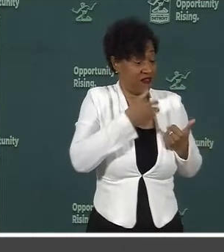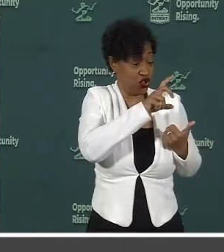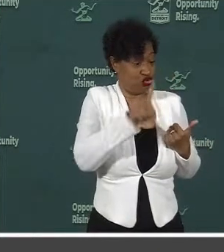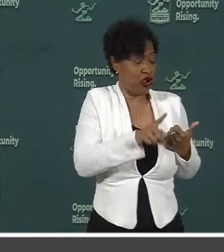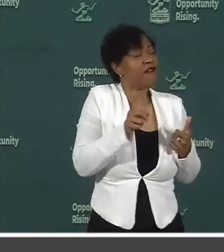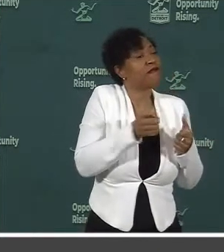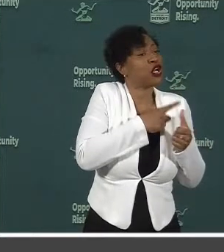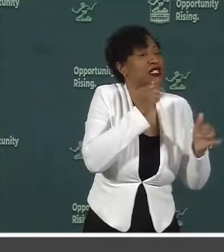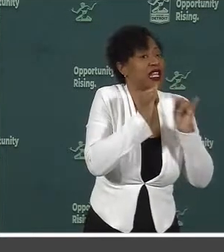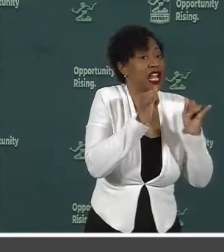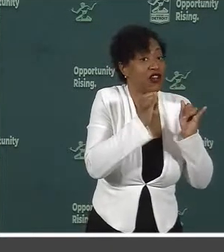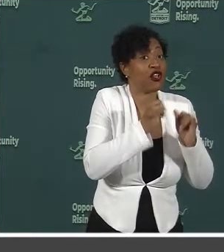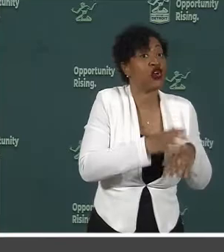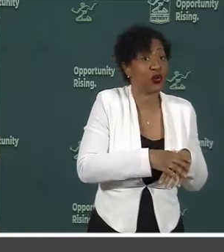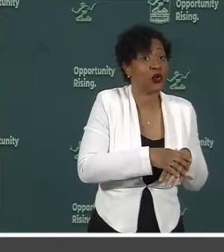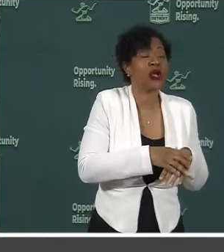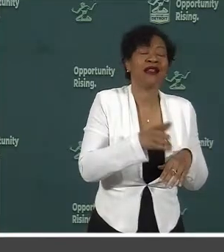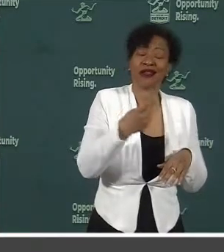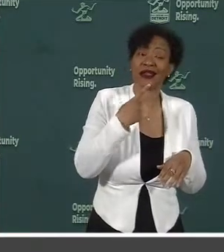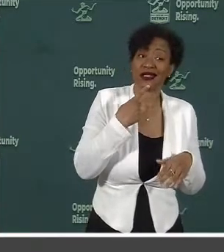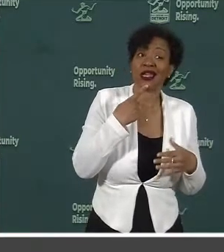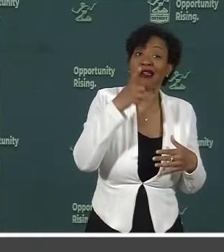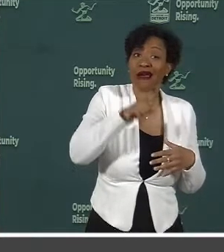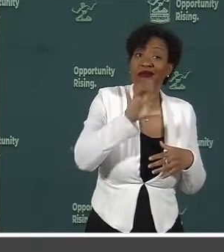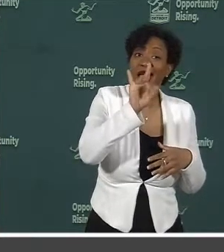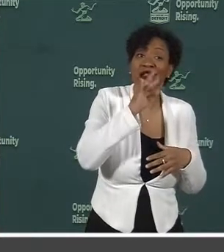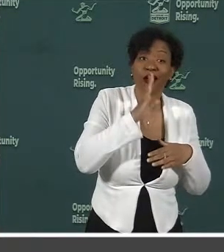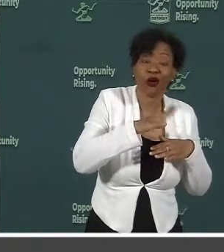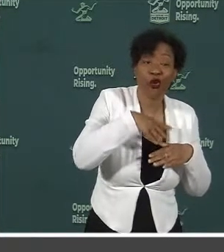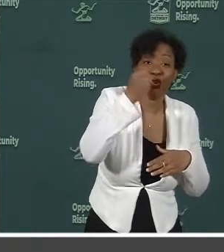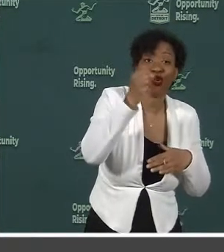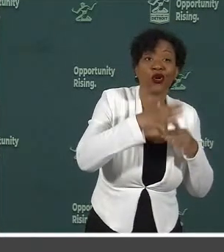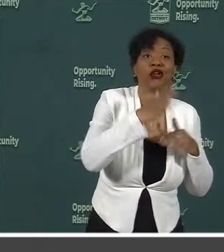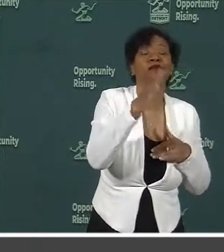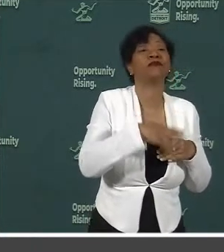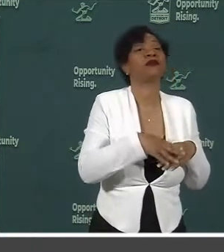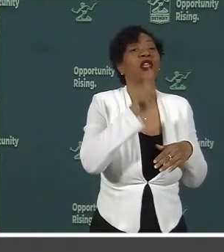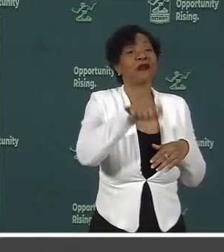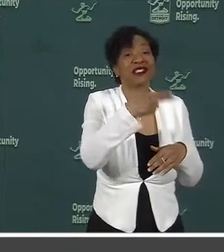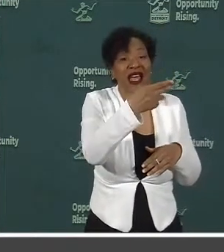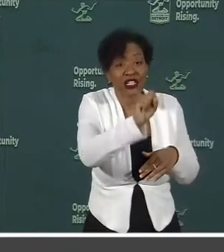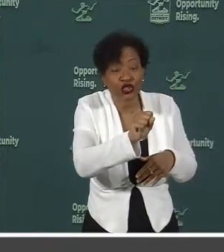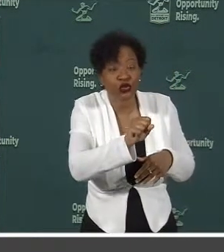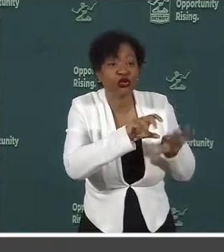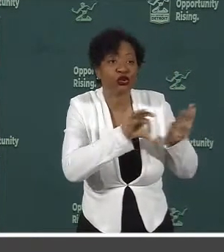WHERE WE SAID TO FOLKS YOU GOT TO BE EIGHTEEN YEARS OLD YOU GOT TO HAVE A HIGH SCHOOL DEGREE YOU GOT TO PASS A MATH AND REASONING TEST YOU GOT TO